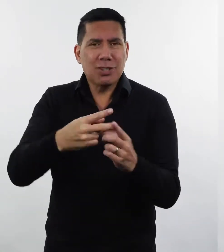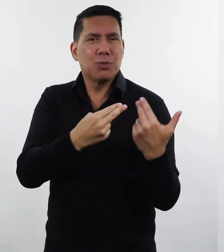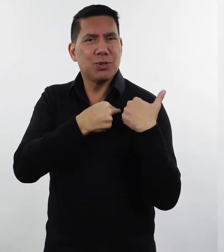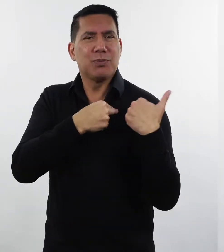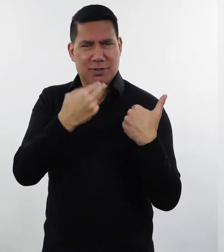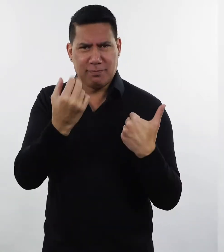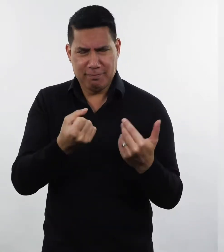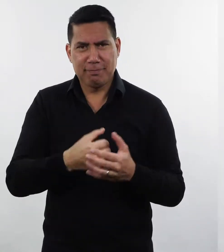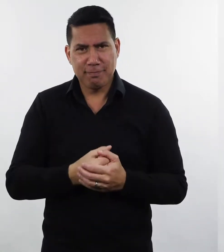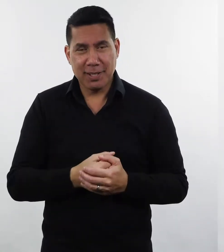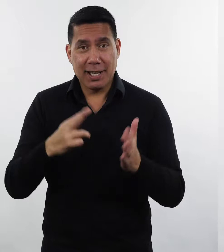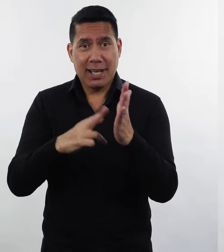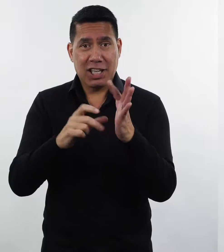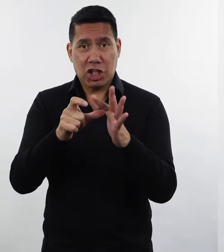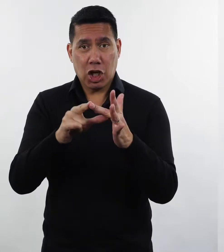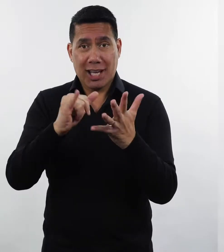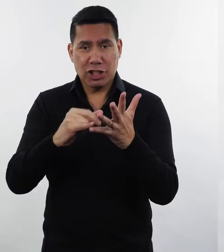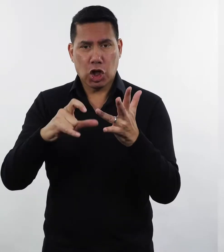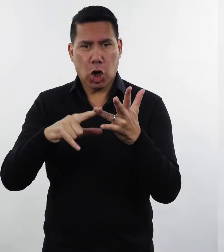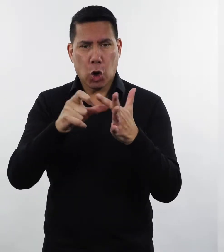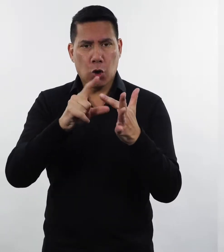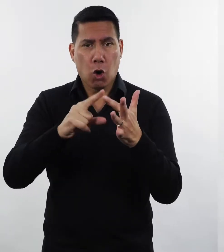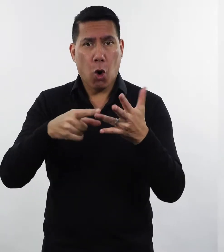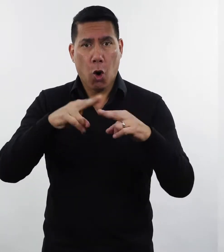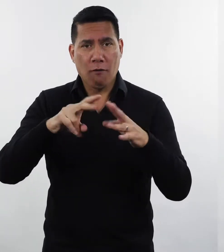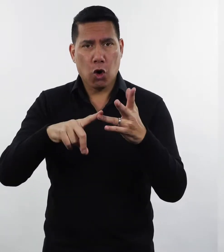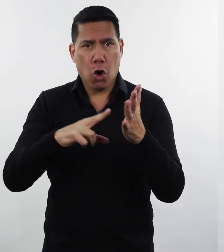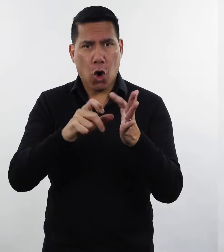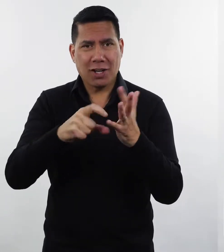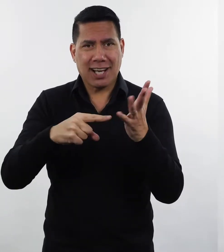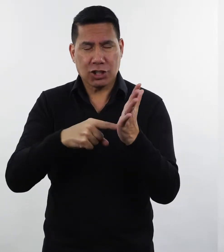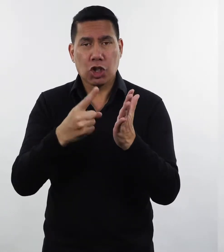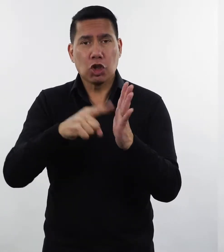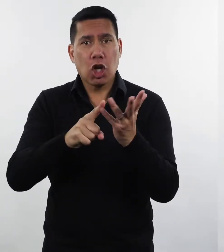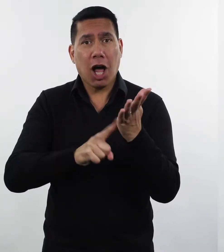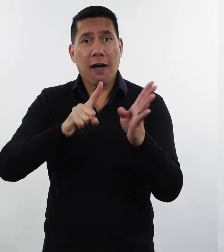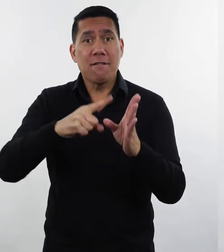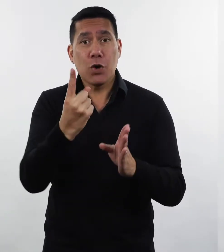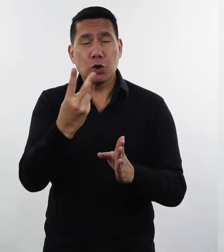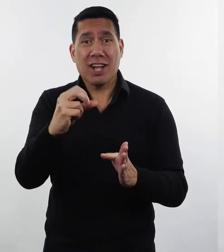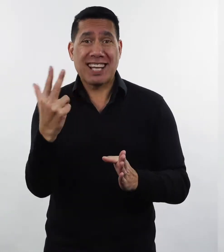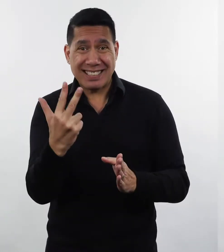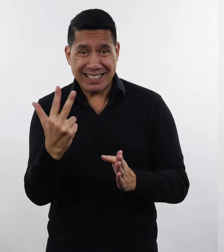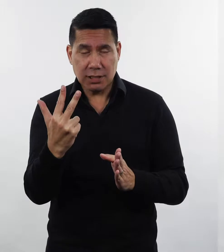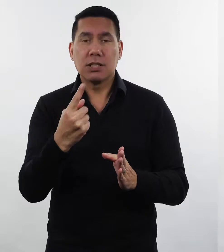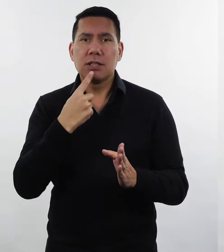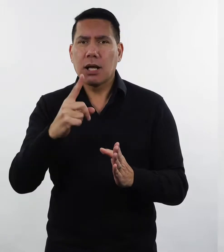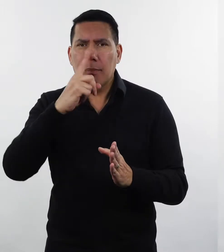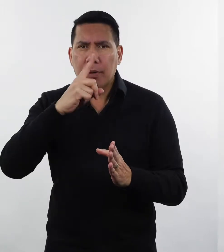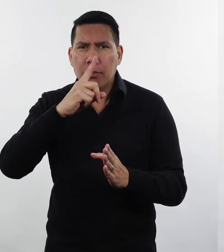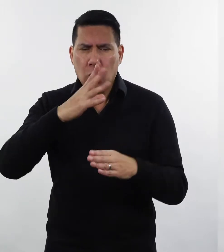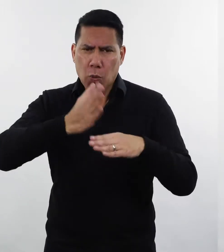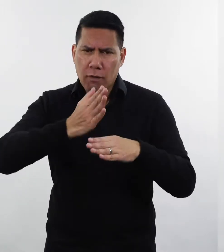The NDIS code of conduct (July 1st 2018) says that the people who are part of the NDIS code of conduct,